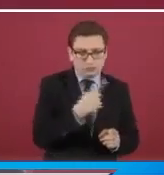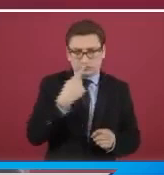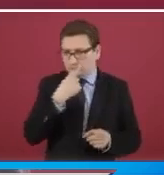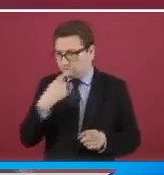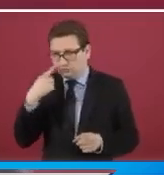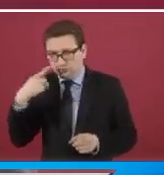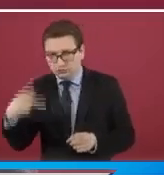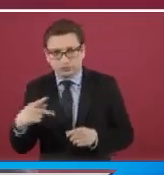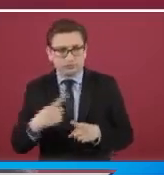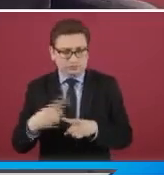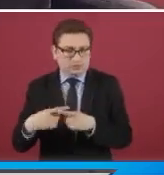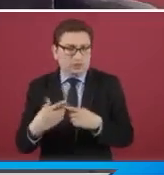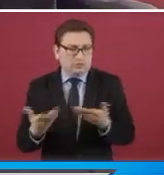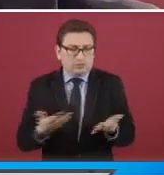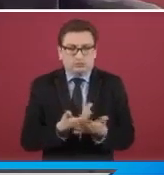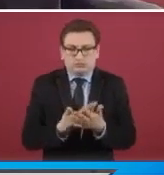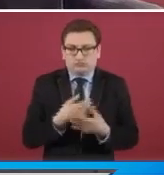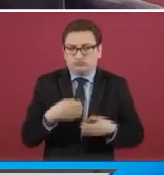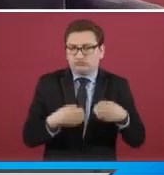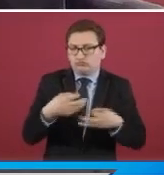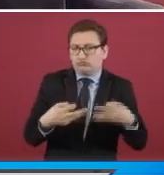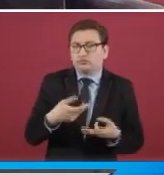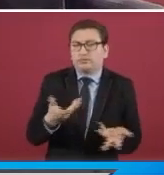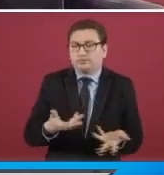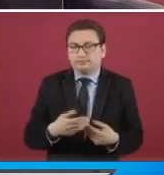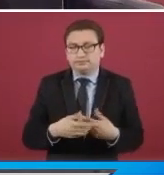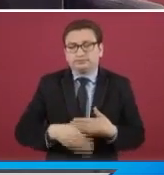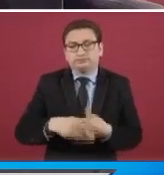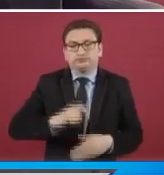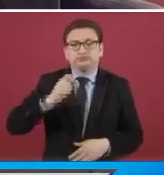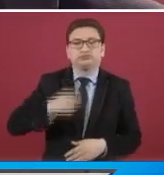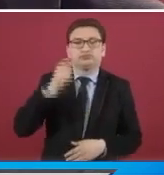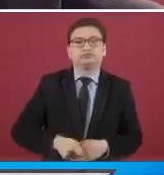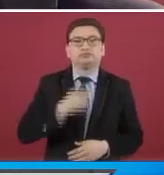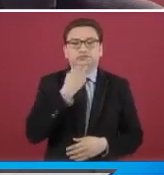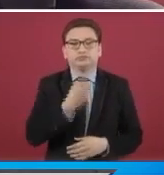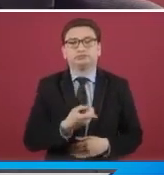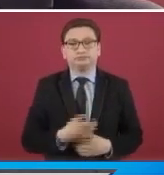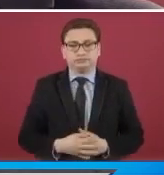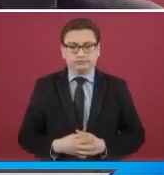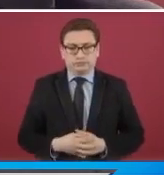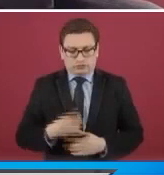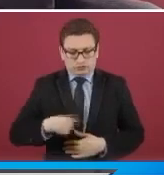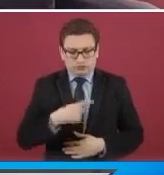regardless of whether this controversy is resolved the government guarantees the delivery of these supports directly